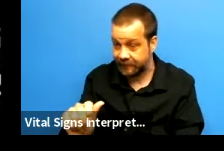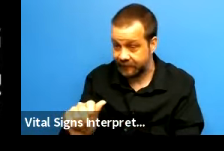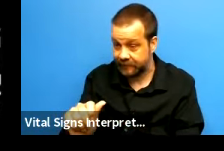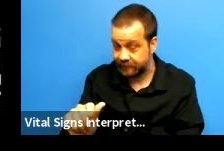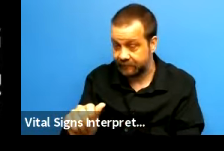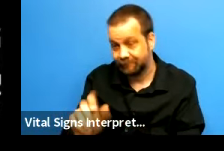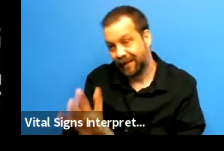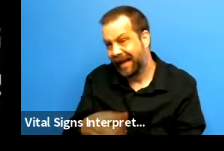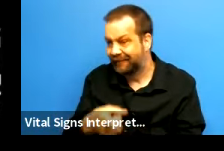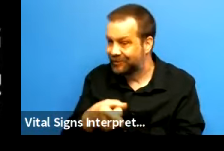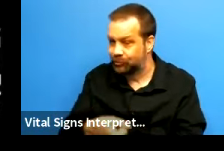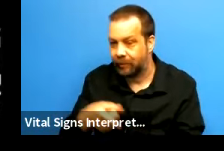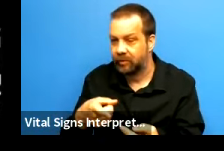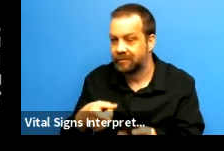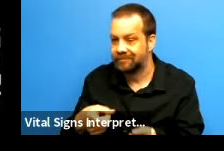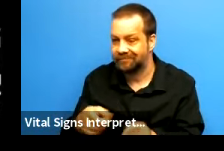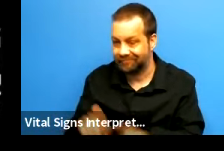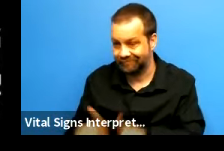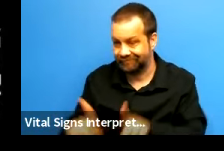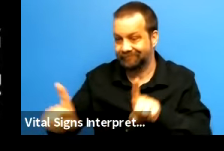if they use public transportation.